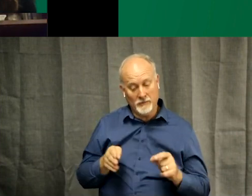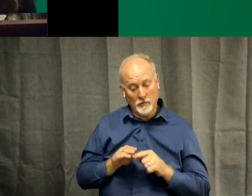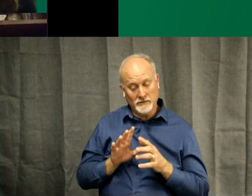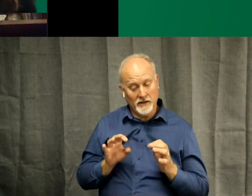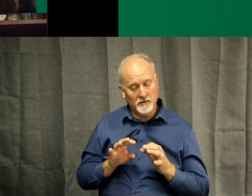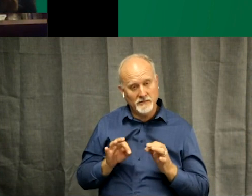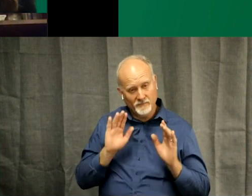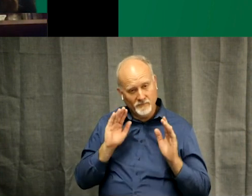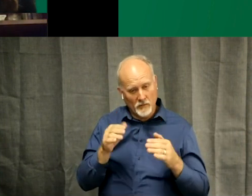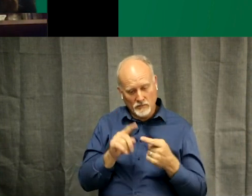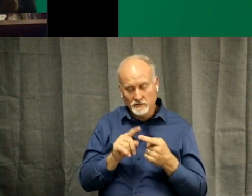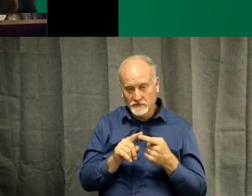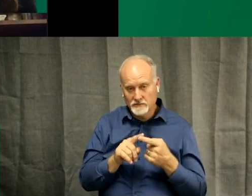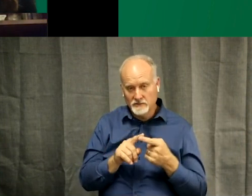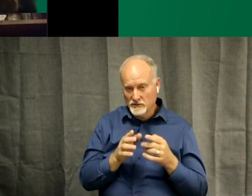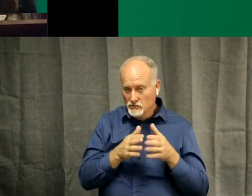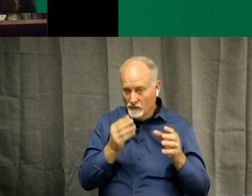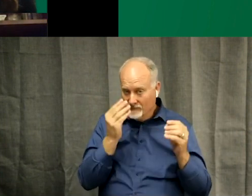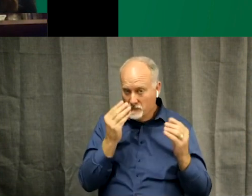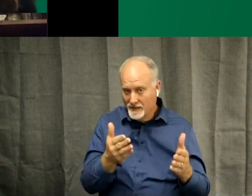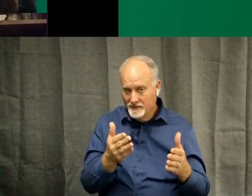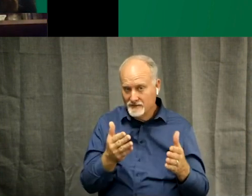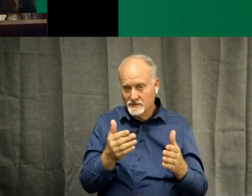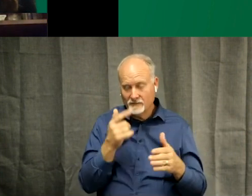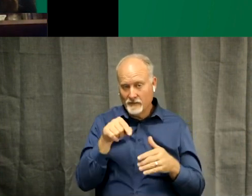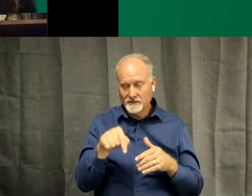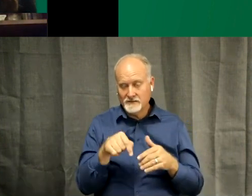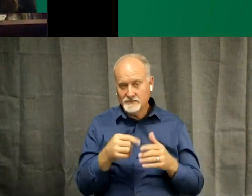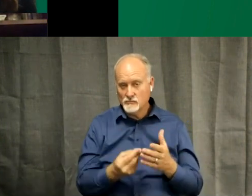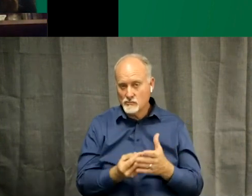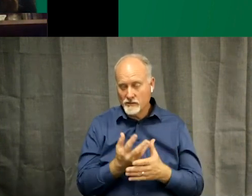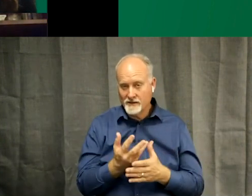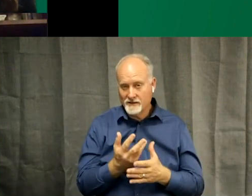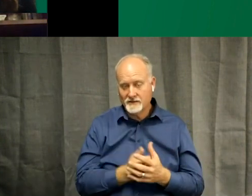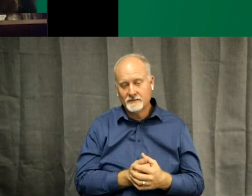on providing general information on the spring semester programmatic themes that are designed